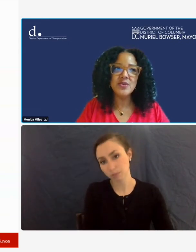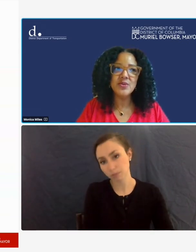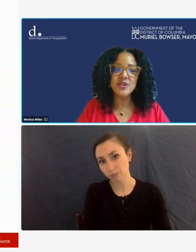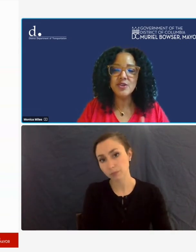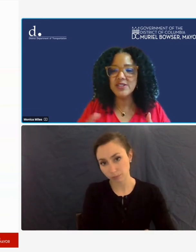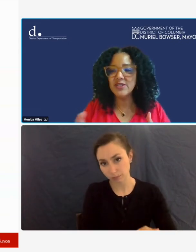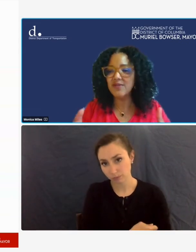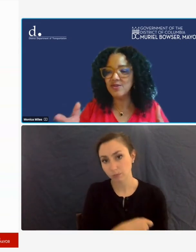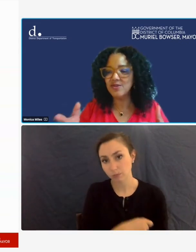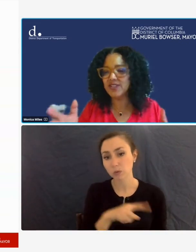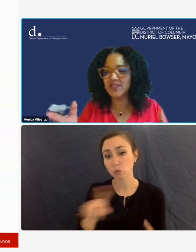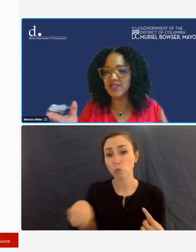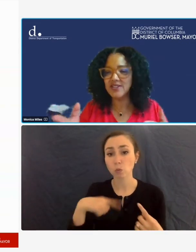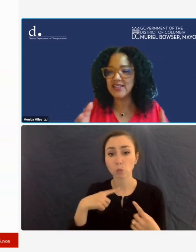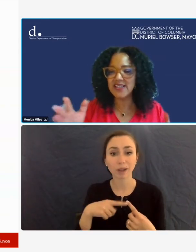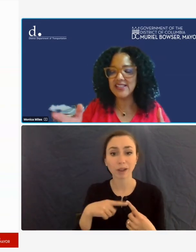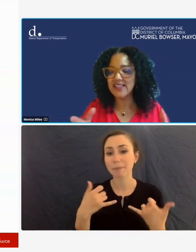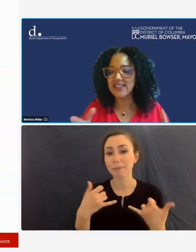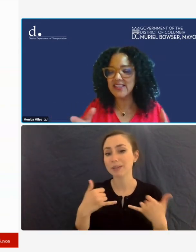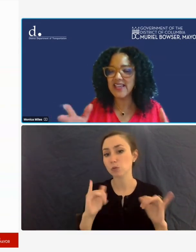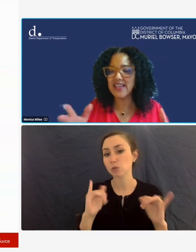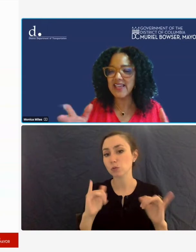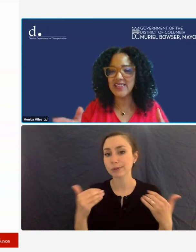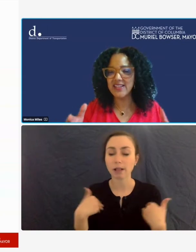you know you still have your utilities and things like that things surrounding the use of the